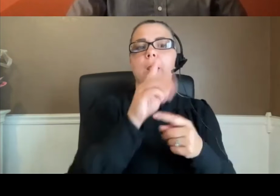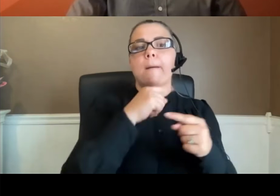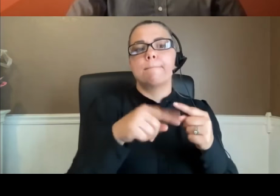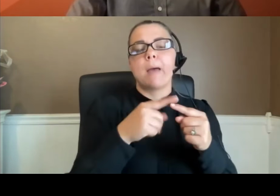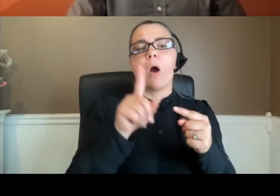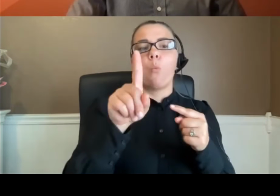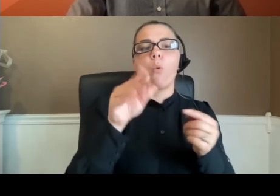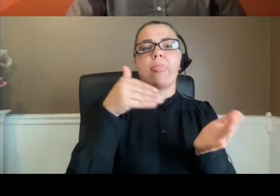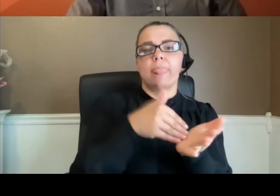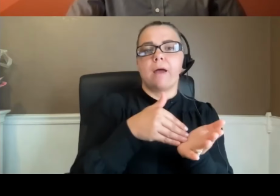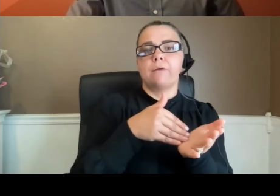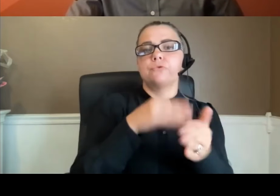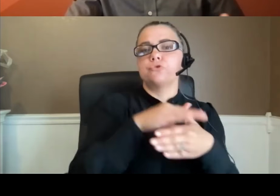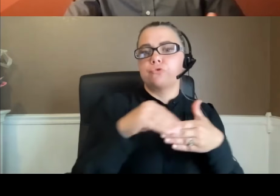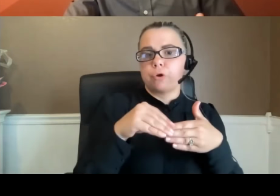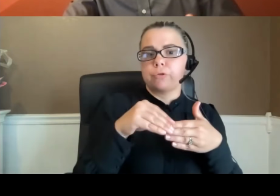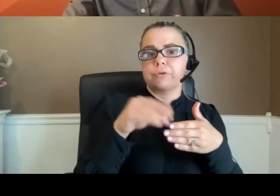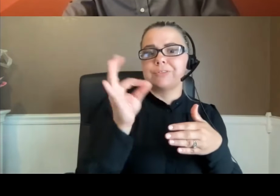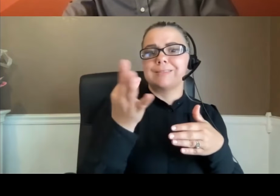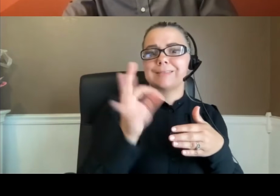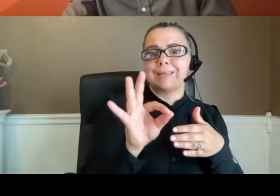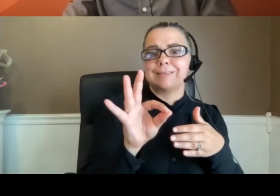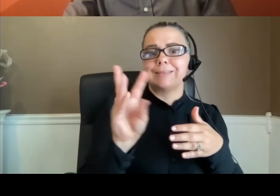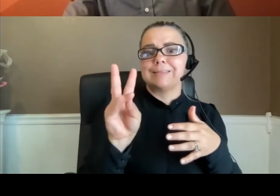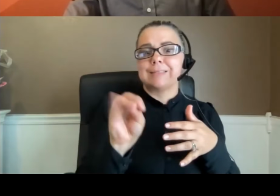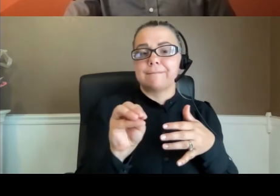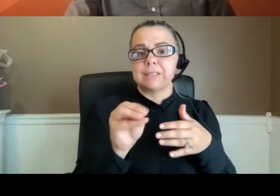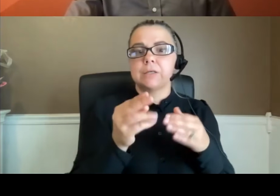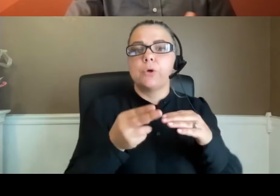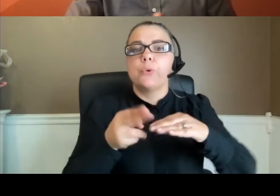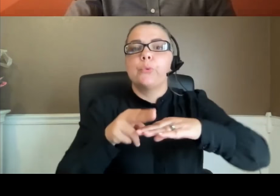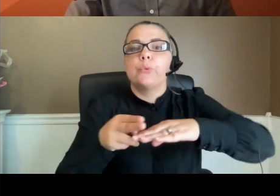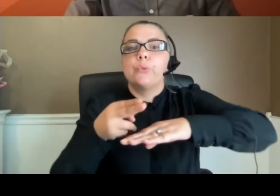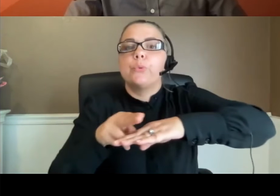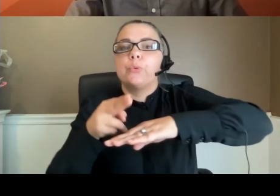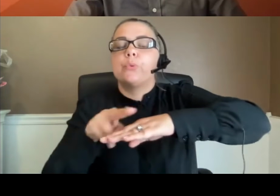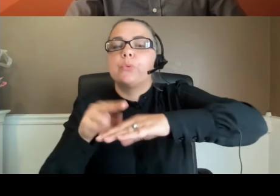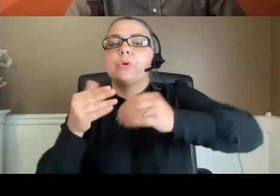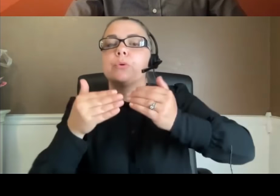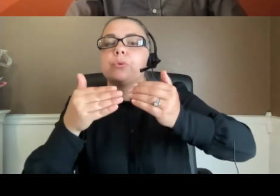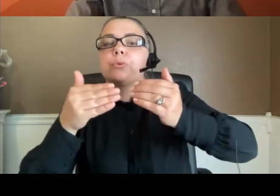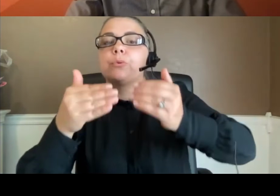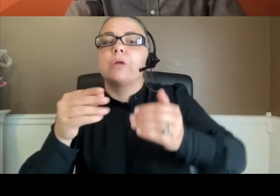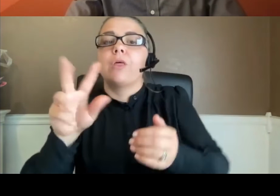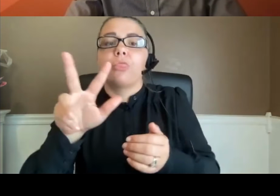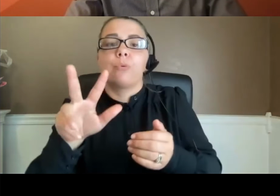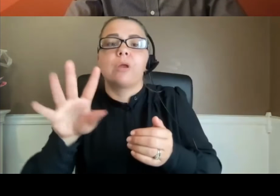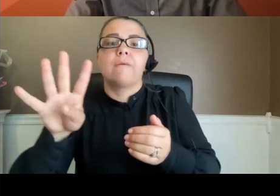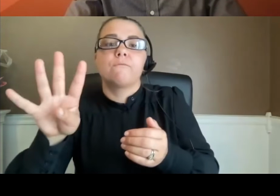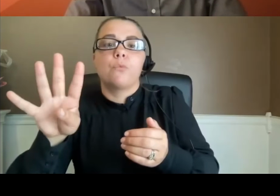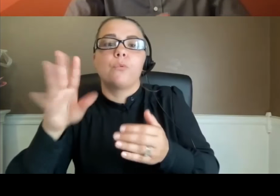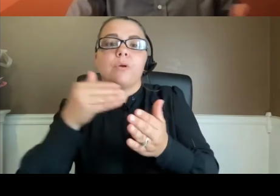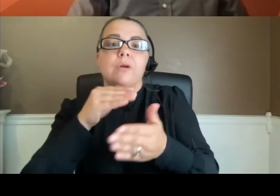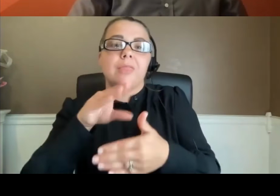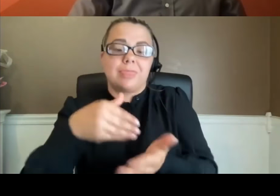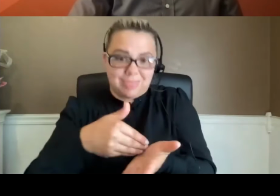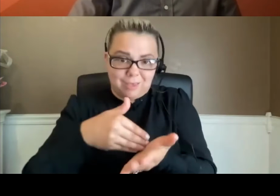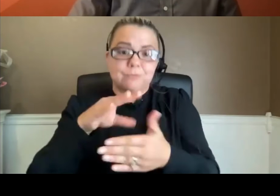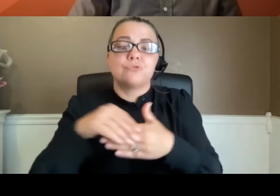in 1970 and rise steadily to around three or four thousand dollars in 2020. Private